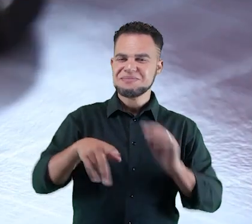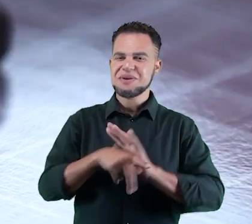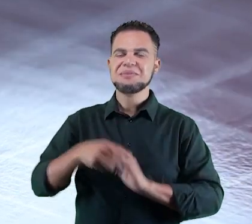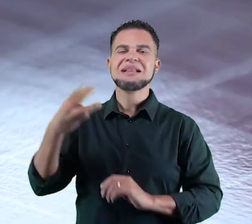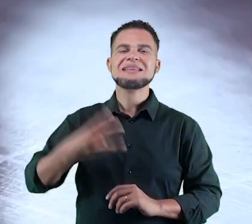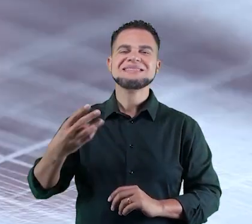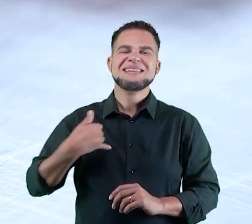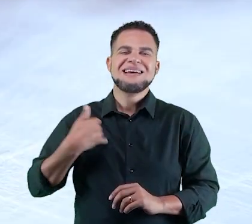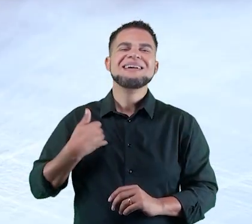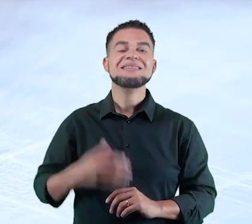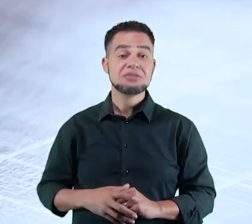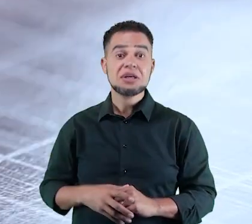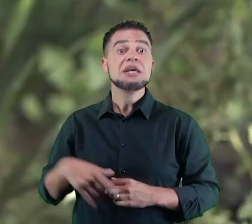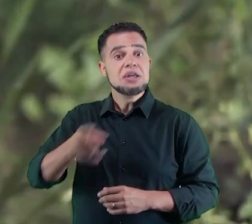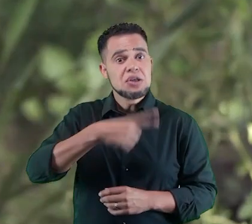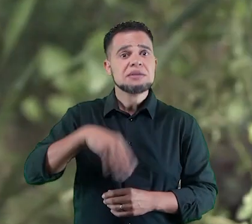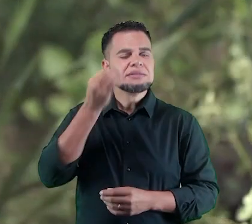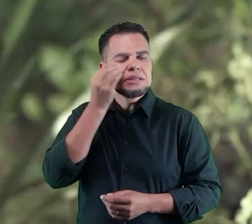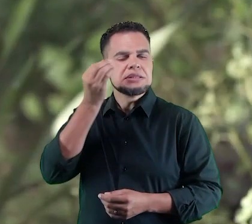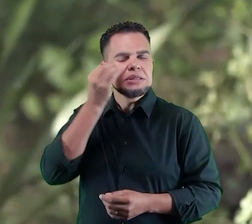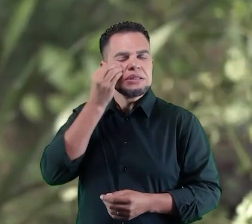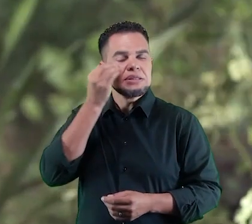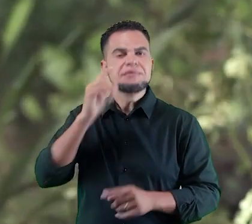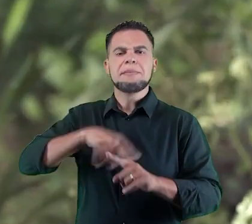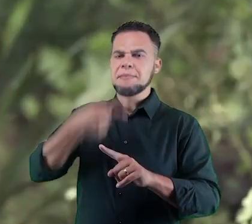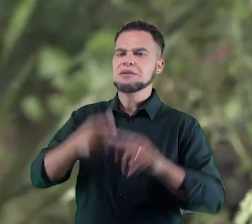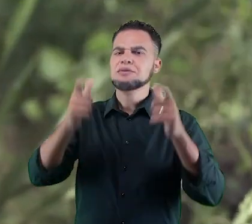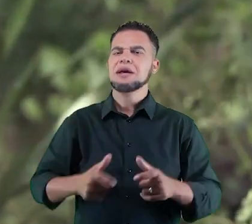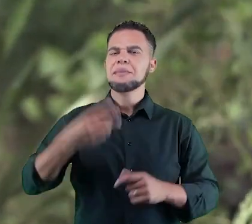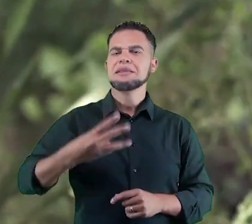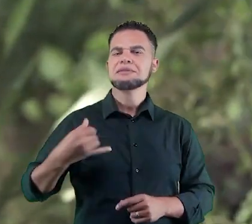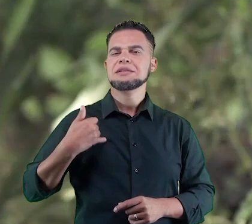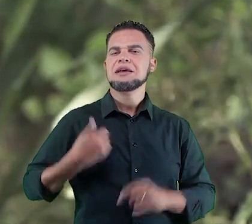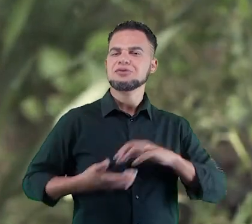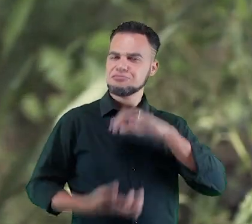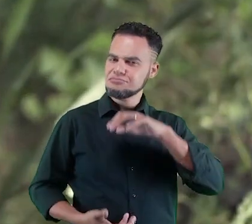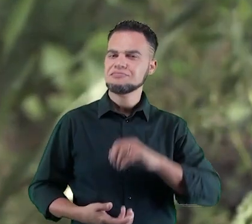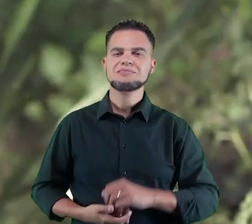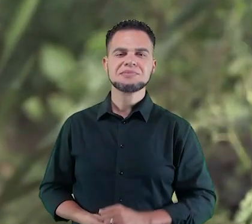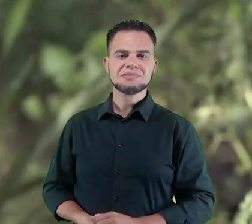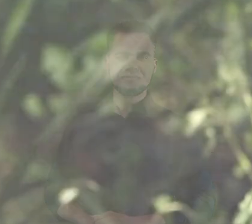we have here our space for the elderly. And we´re still fighting to have more, more spaces for the elderly.